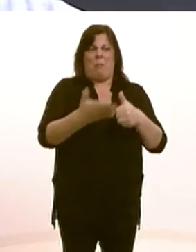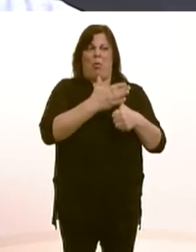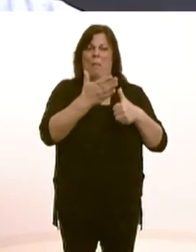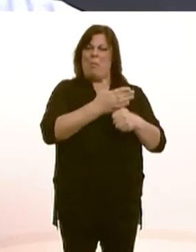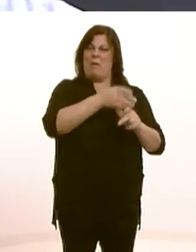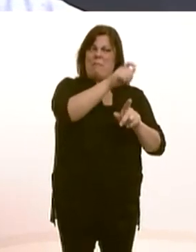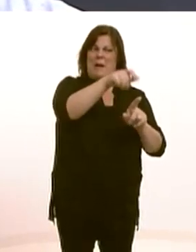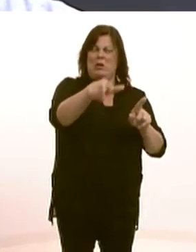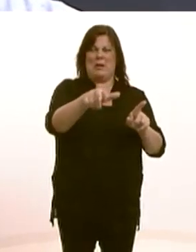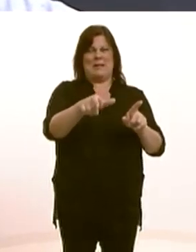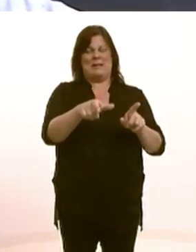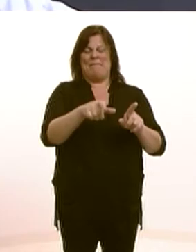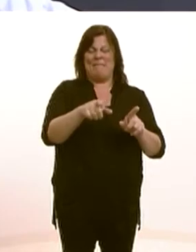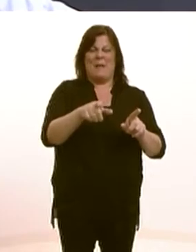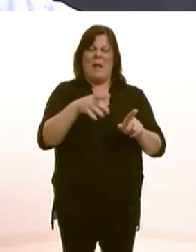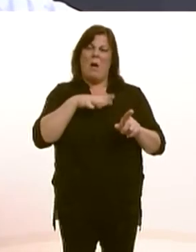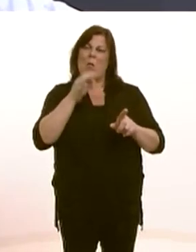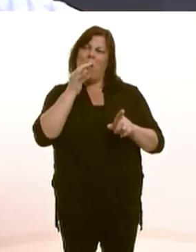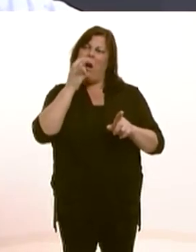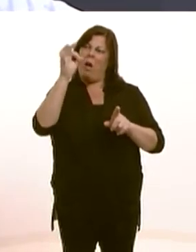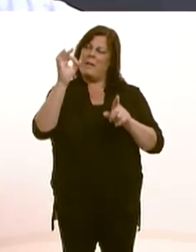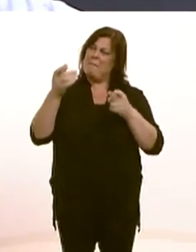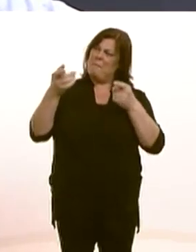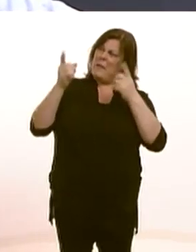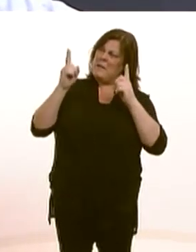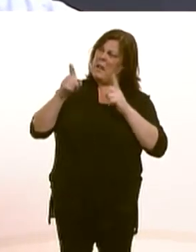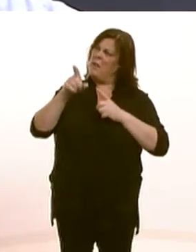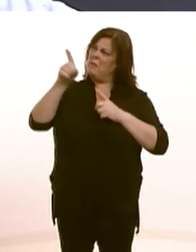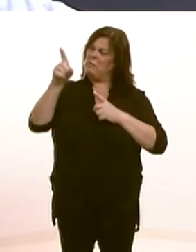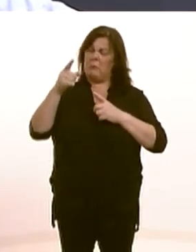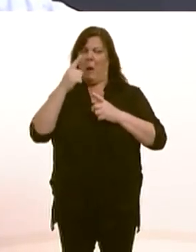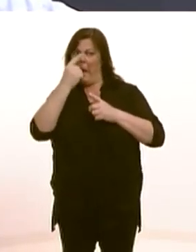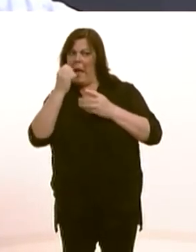What further steps is he going to take now to ensure that the health board does actually